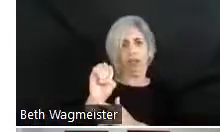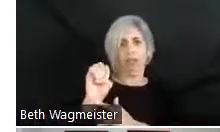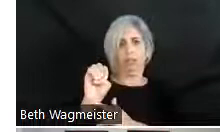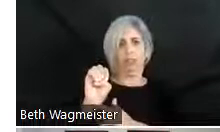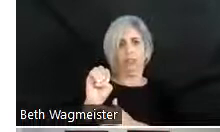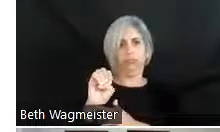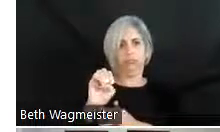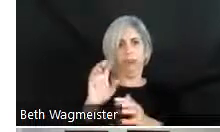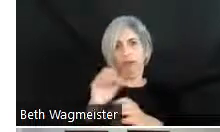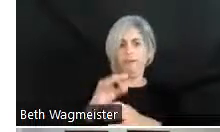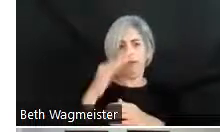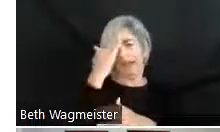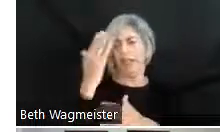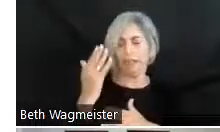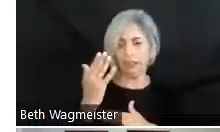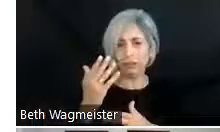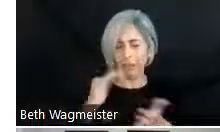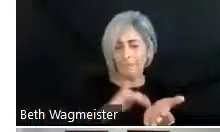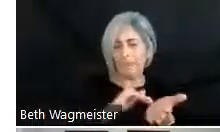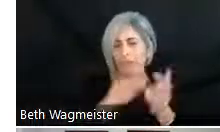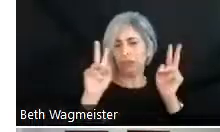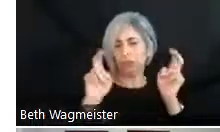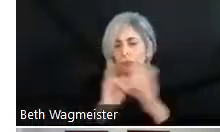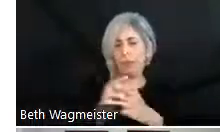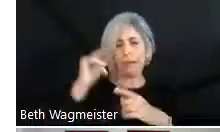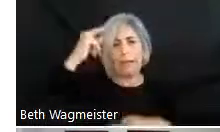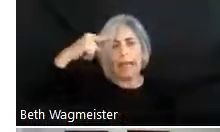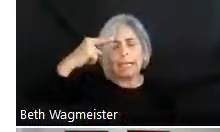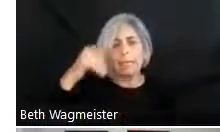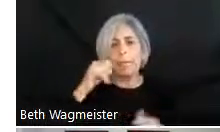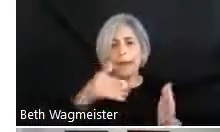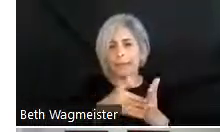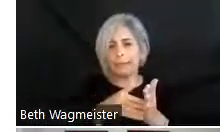there's a medical term for this called cognitive bias. You're absolutely right, after the release